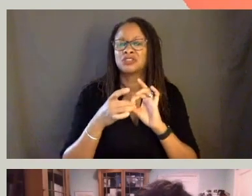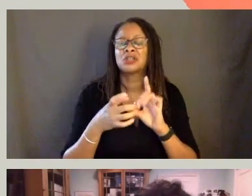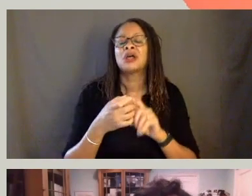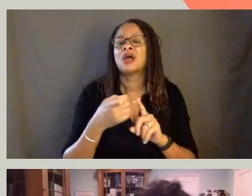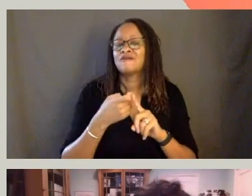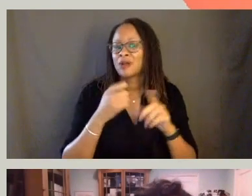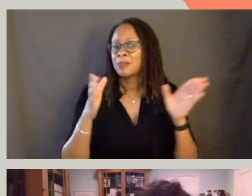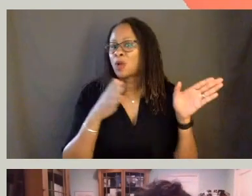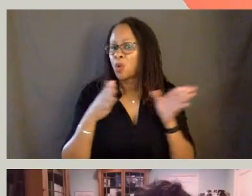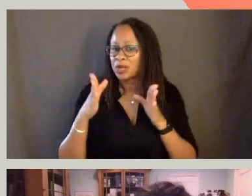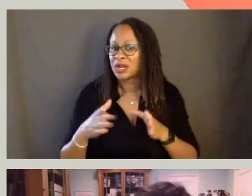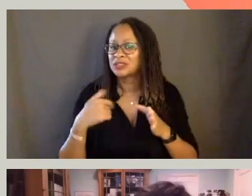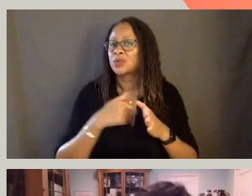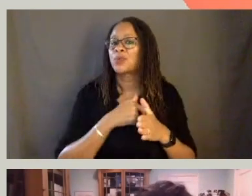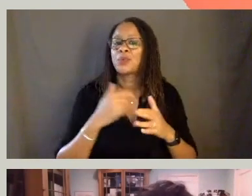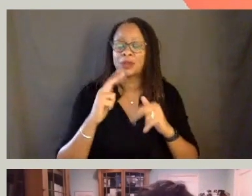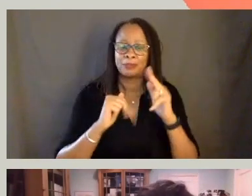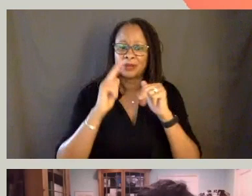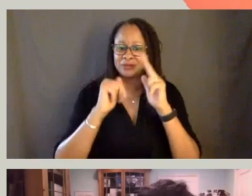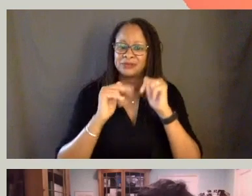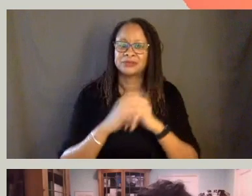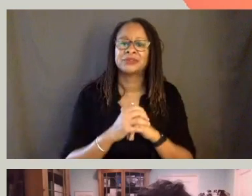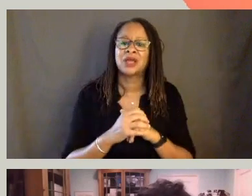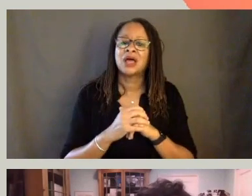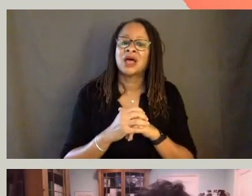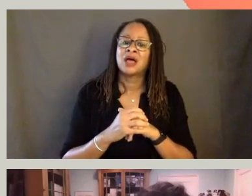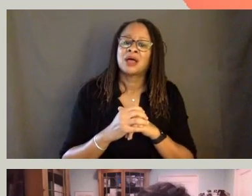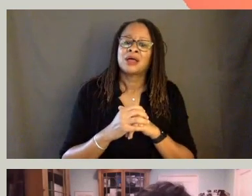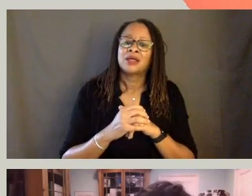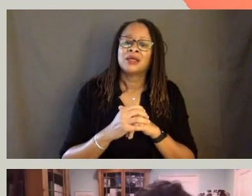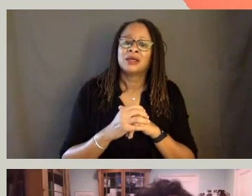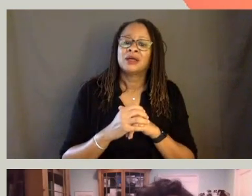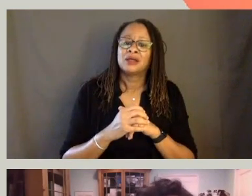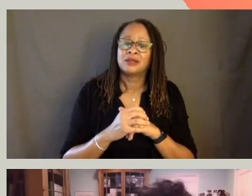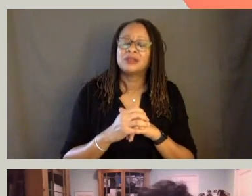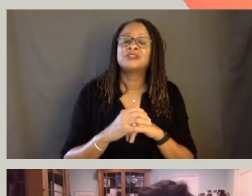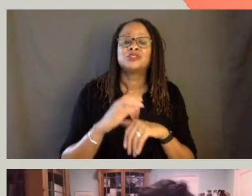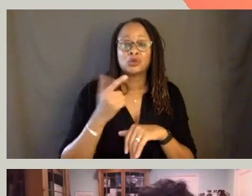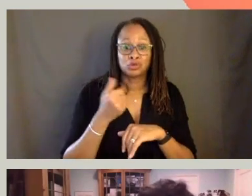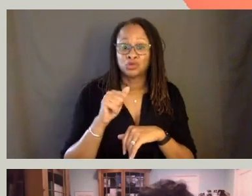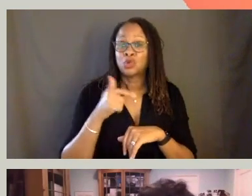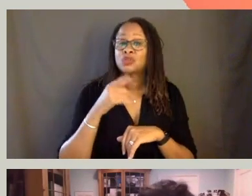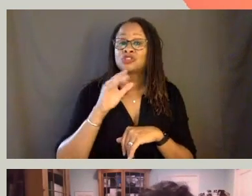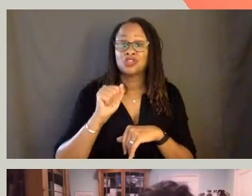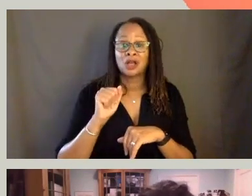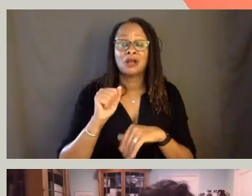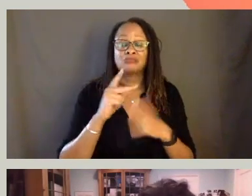that we built was with NSA. We thought who runs the new Georgia project. And because NSA is so well respected,